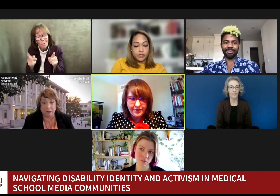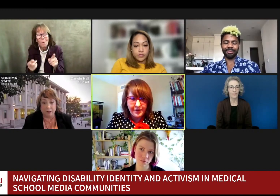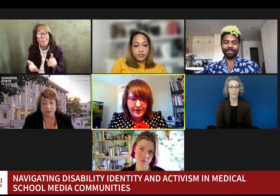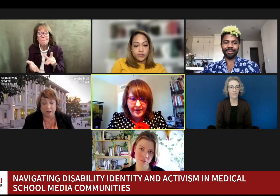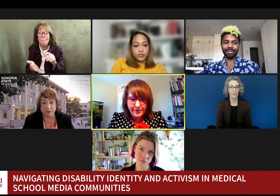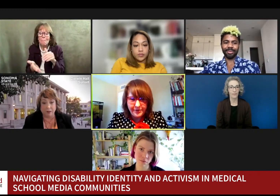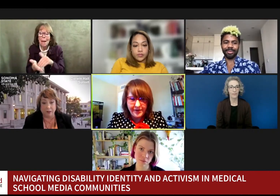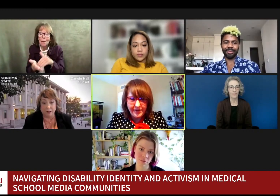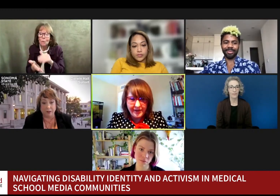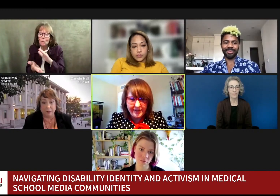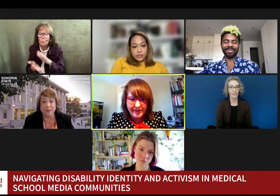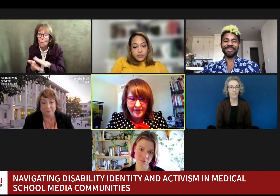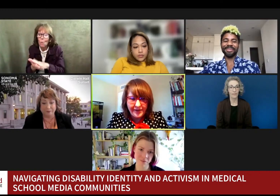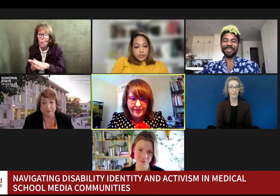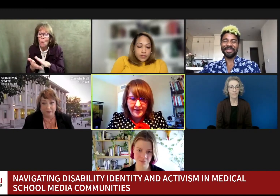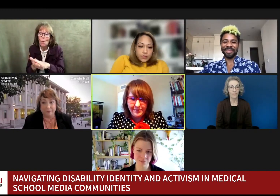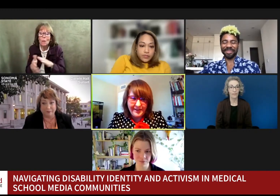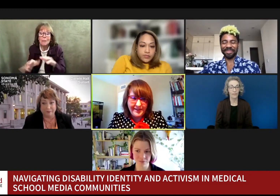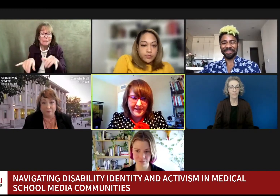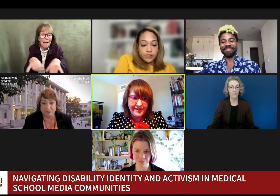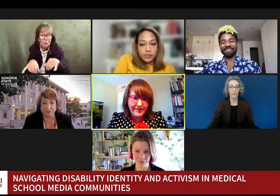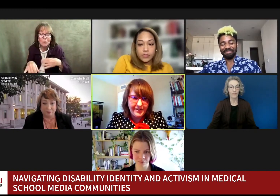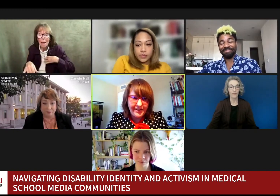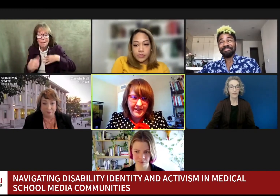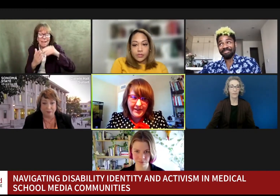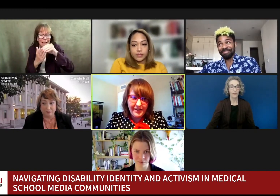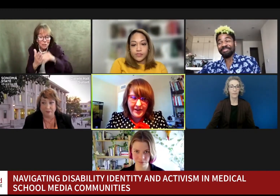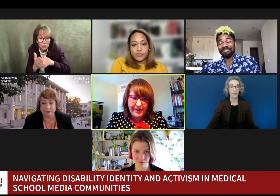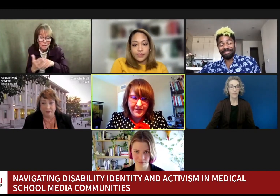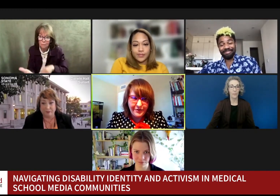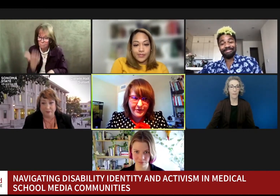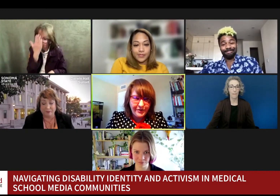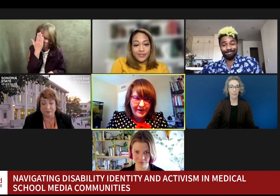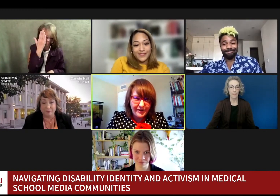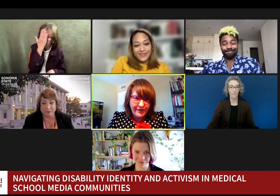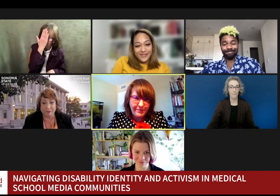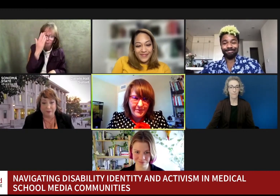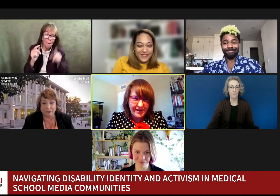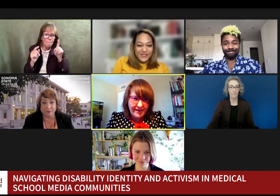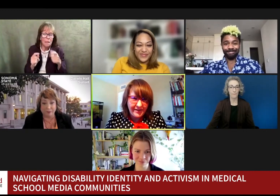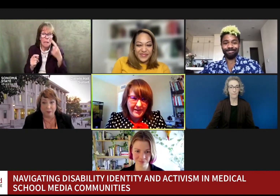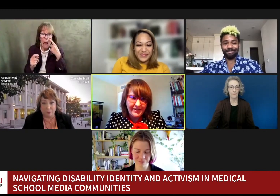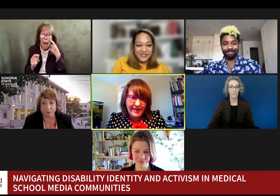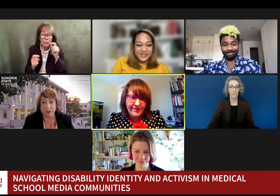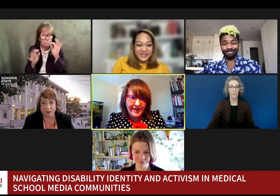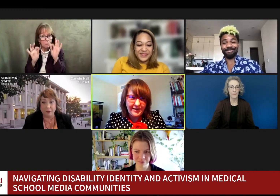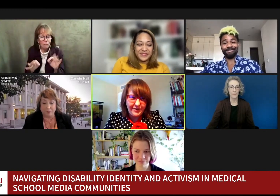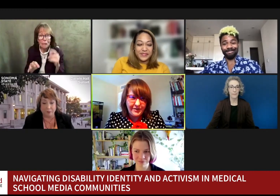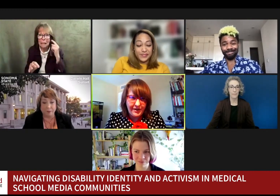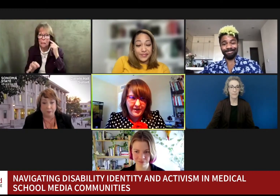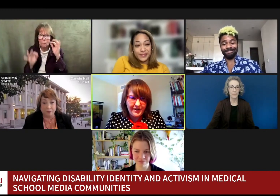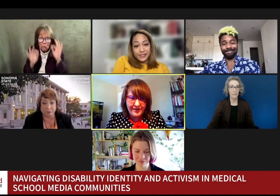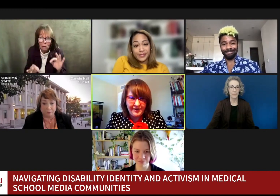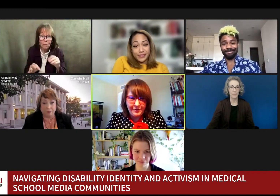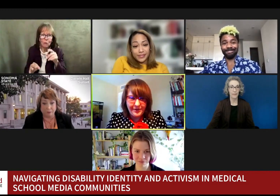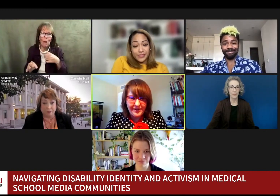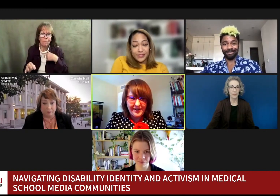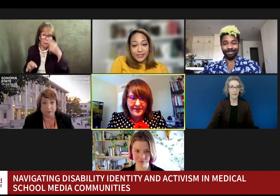applications screaming at you, that say that you have to have visual acuity. You have to be able to hear, you have to have certain cognitive abilities.